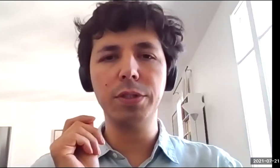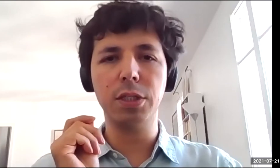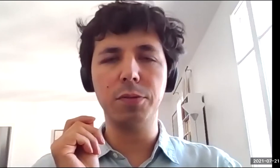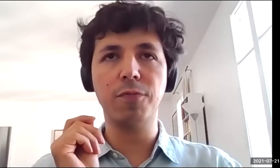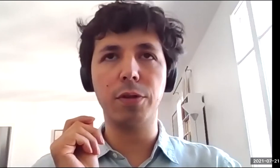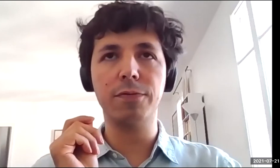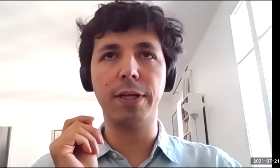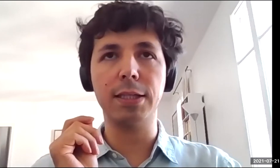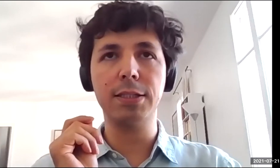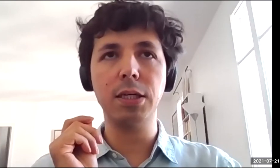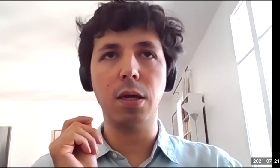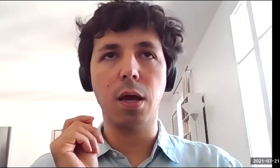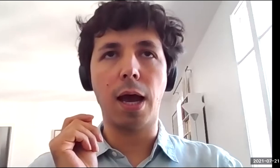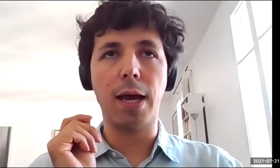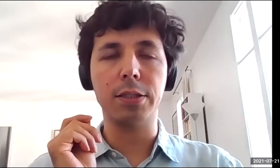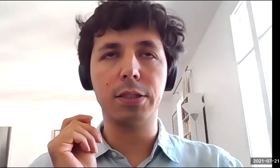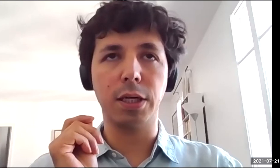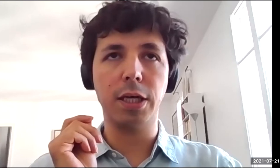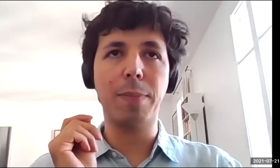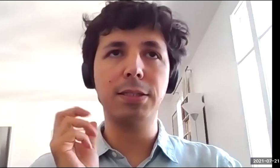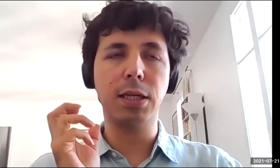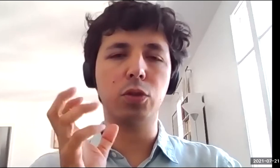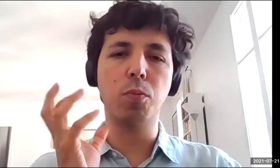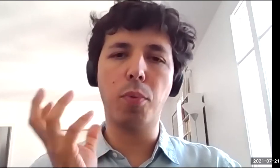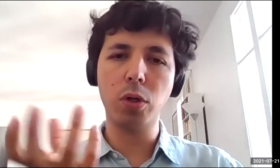gender equality in countries and regions when girls education has been